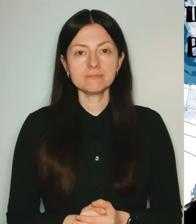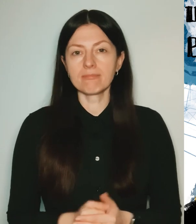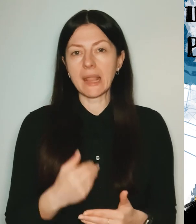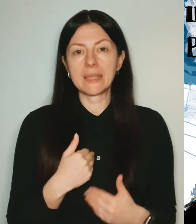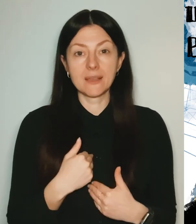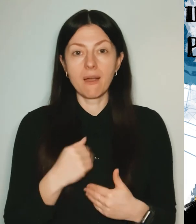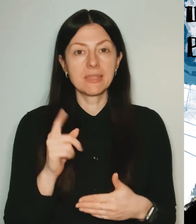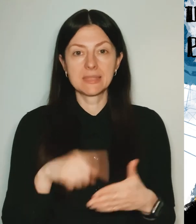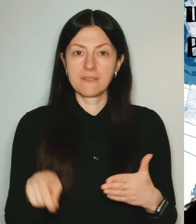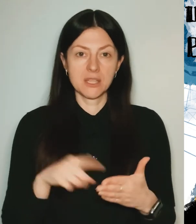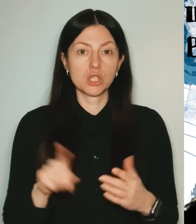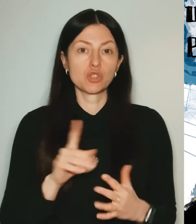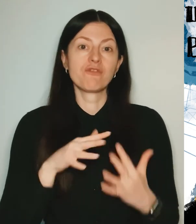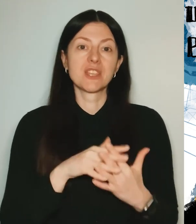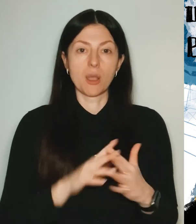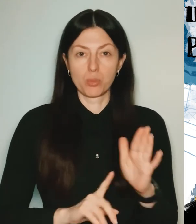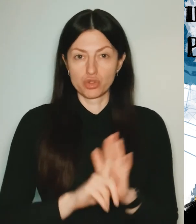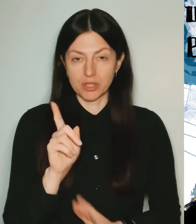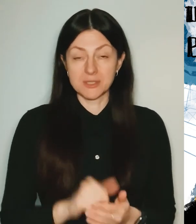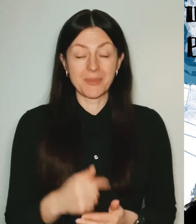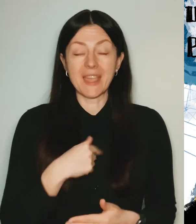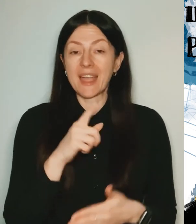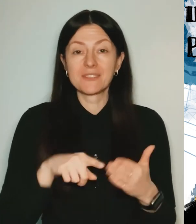However, I couldn’t believe that war might start.